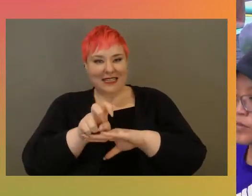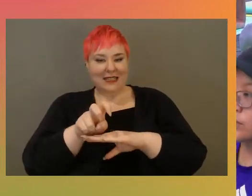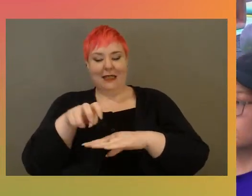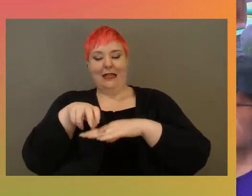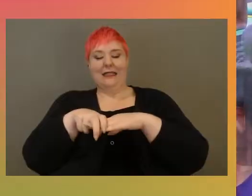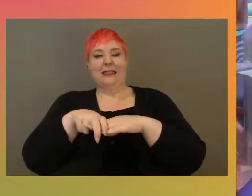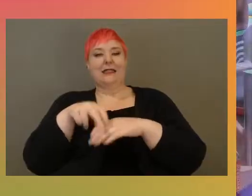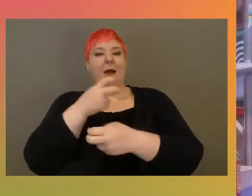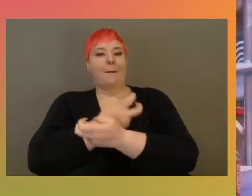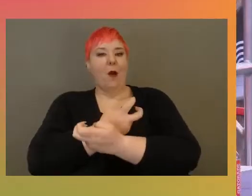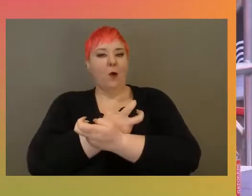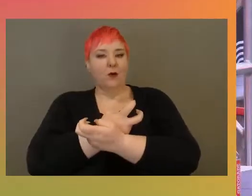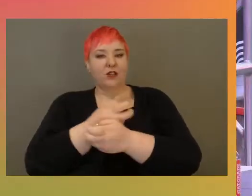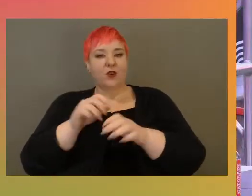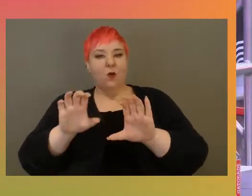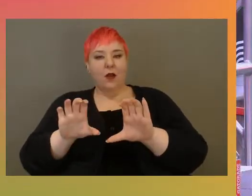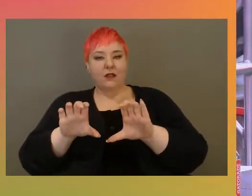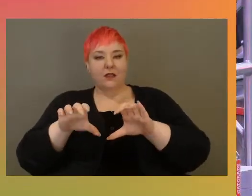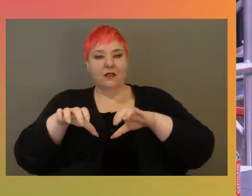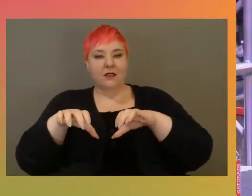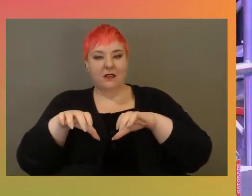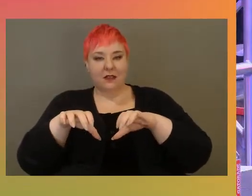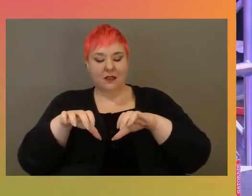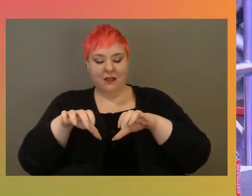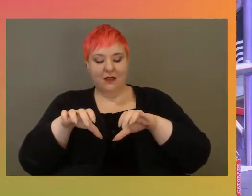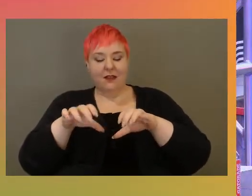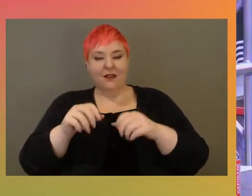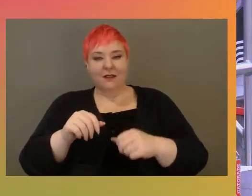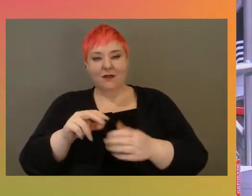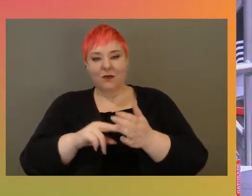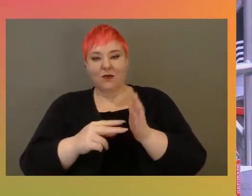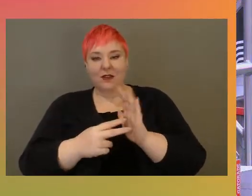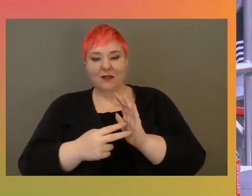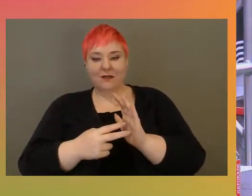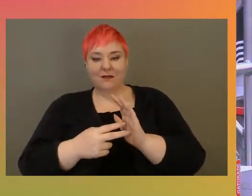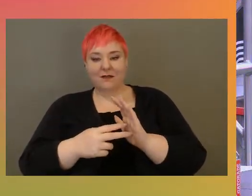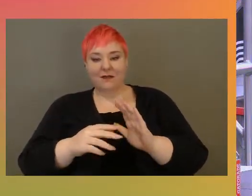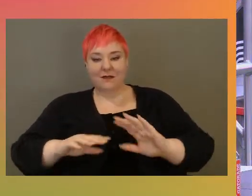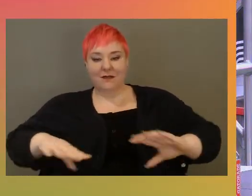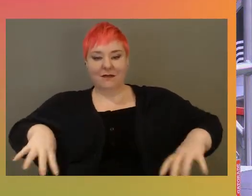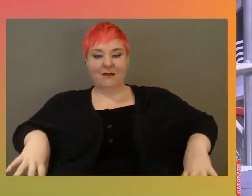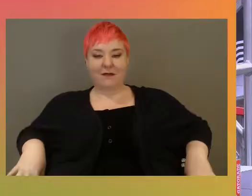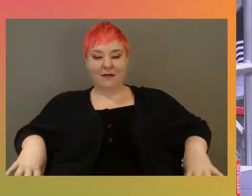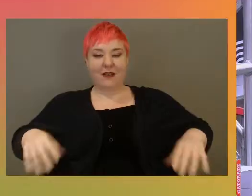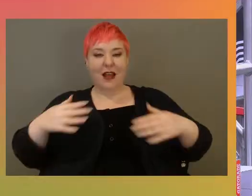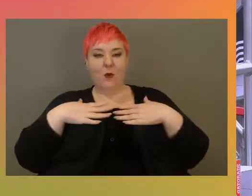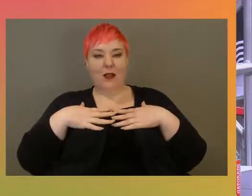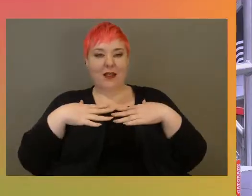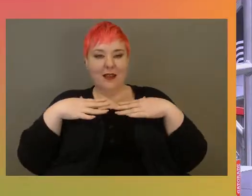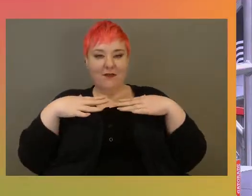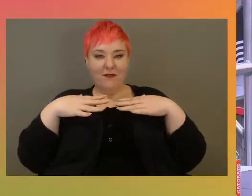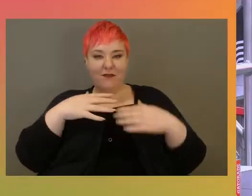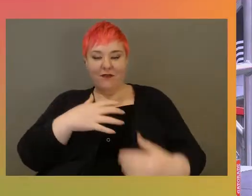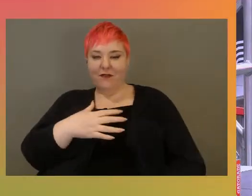YOU, PRESS YOUR THIGHS DOWN. THOSE BONES YOU SIT ON ARE CALLED YOUR SIT BONES.